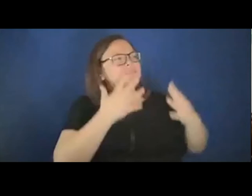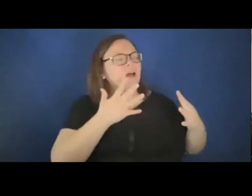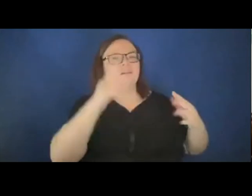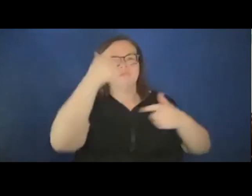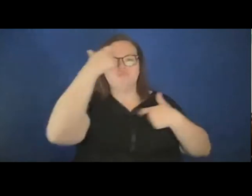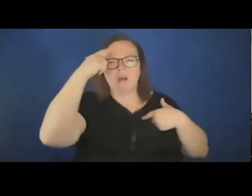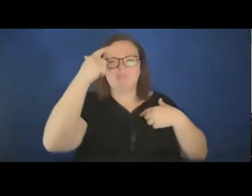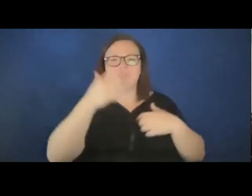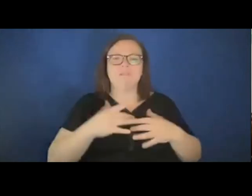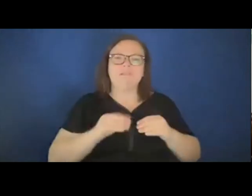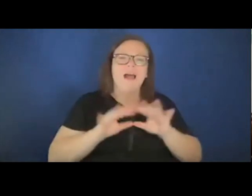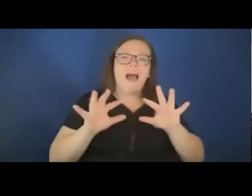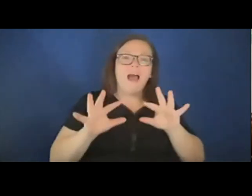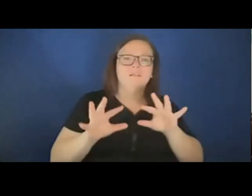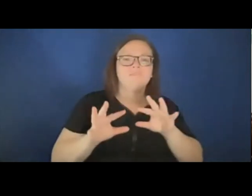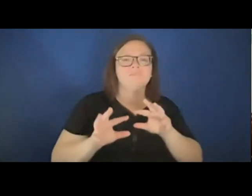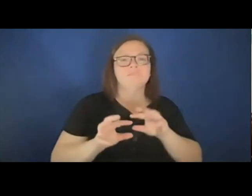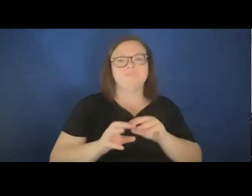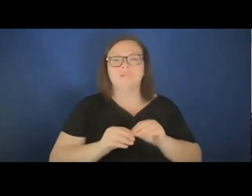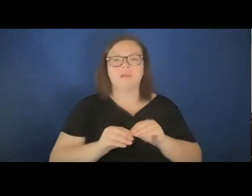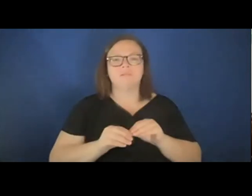Consuming her mind, affecting her moods